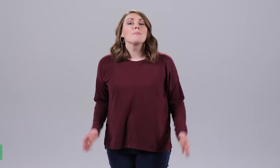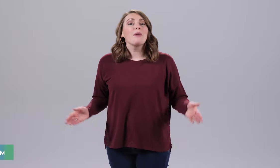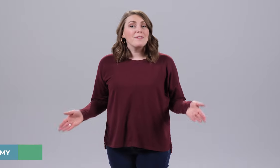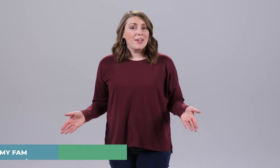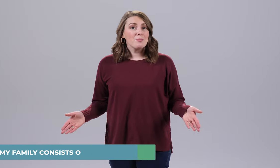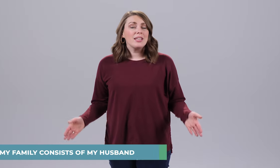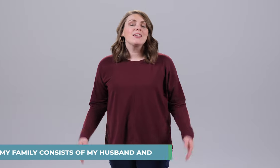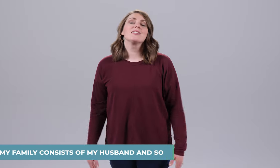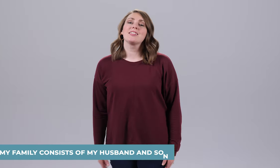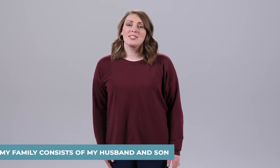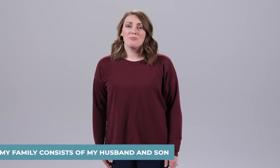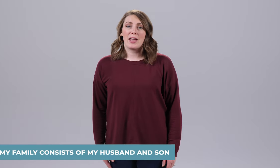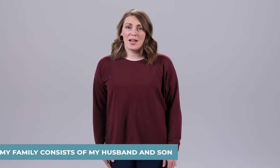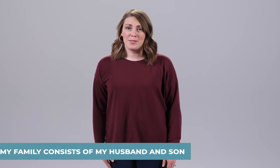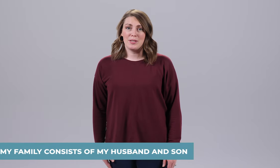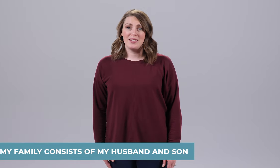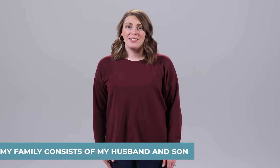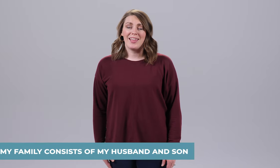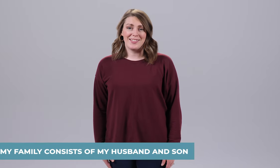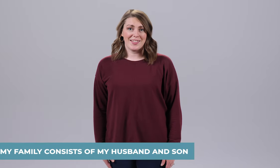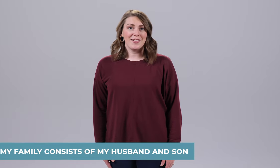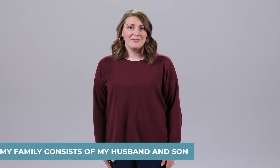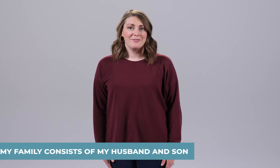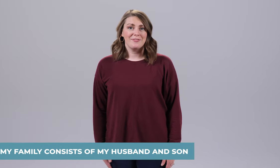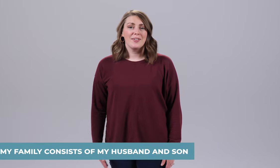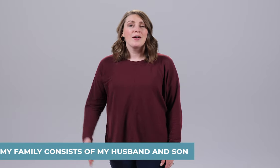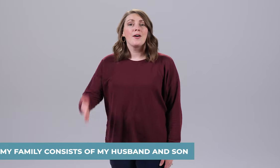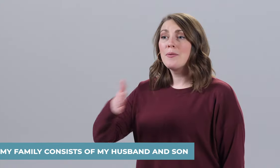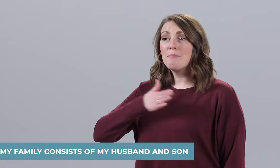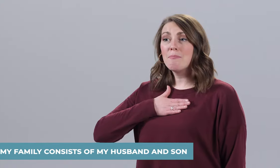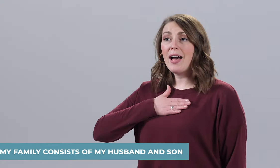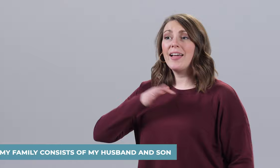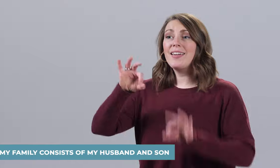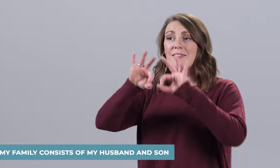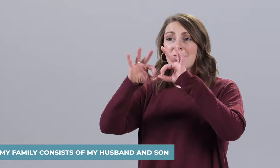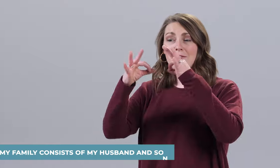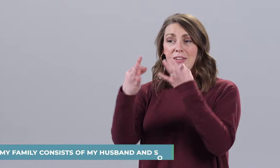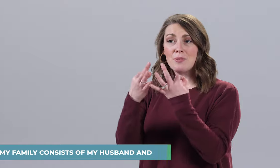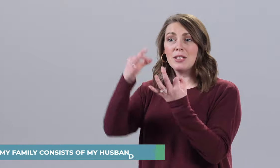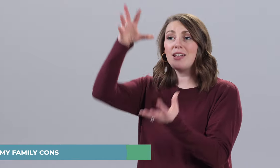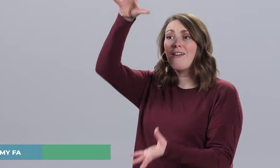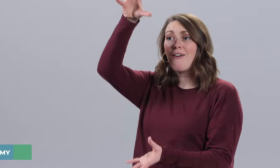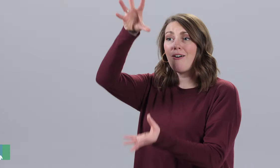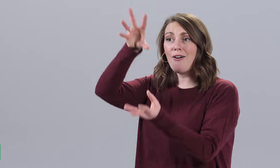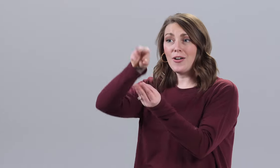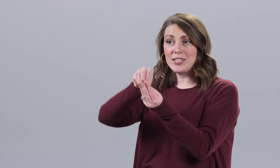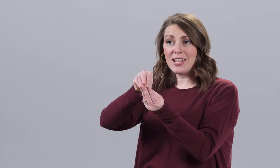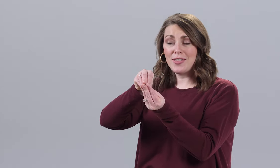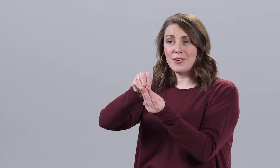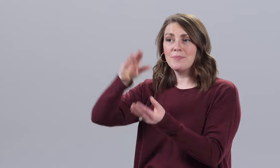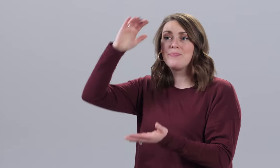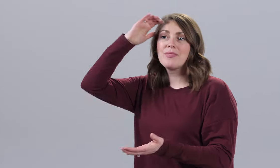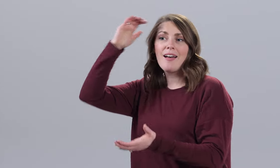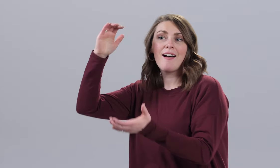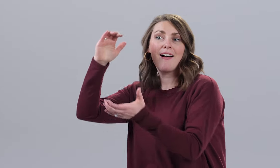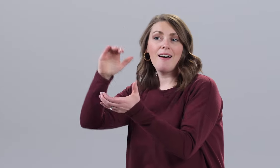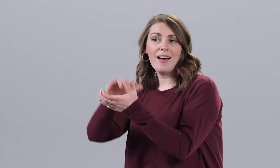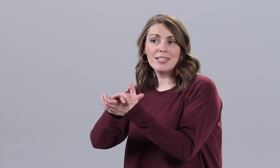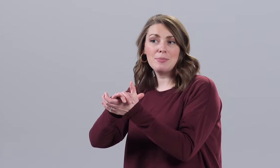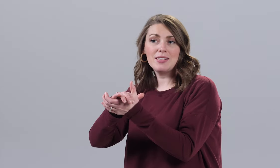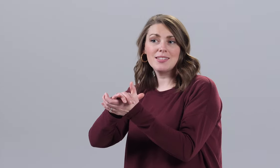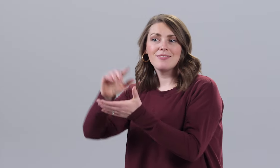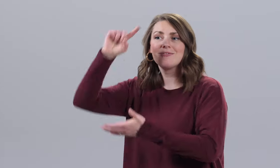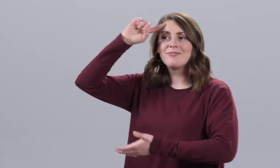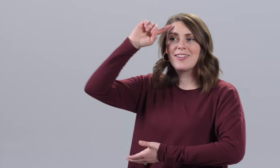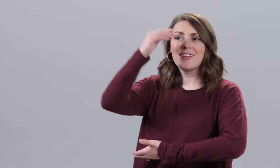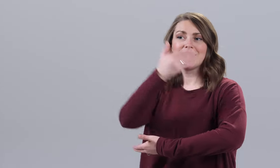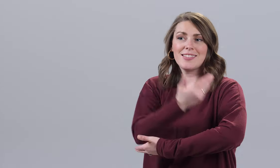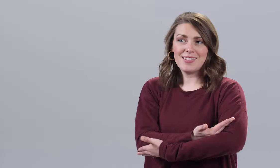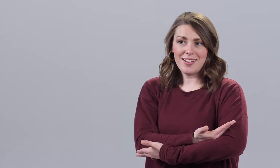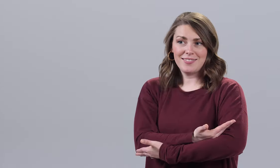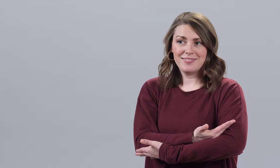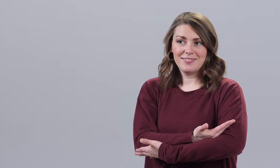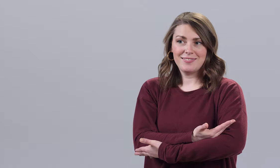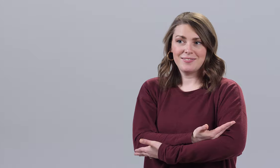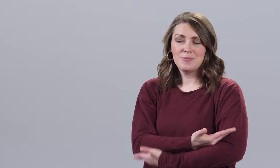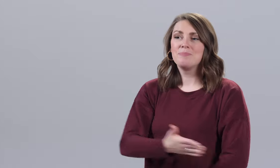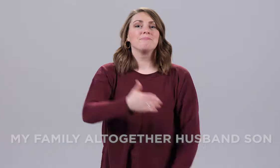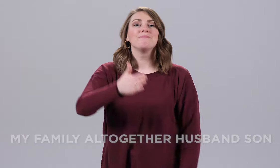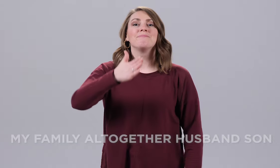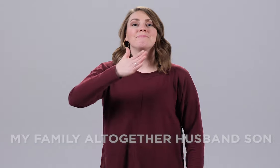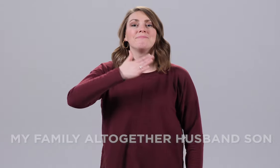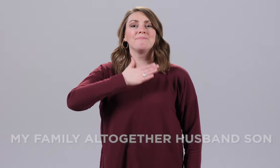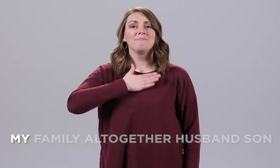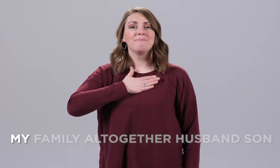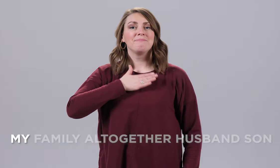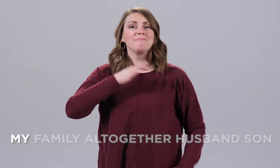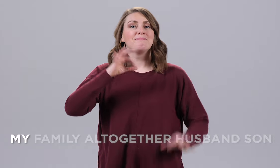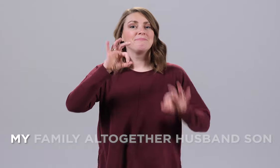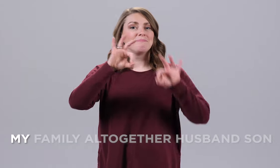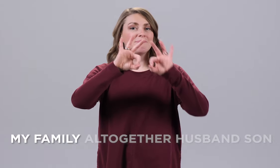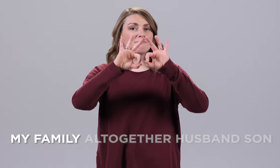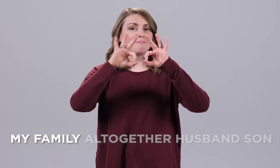My family consists of my husband and son. MY FAMILY ALL TOGETHER HUSBAND SON